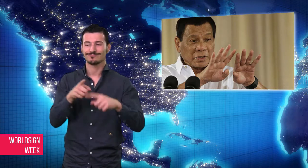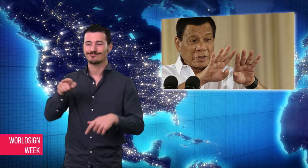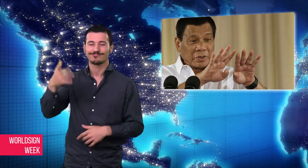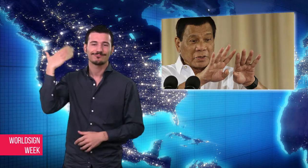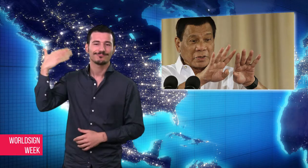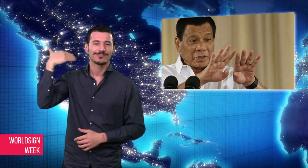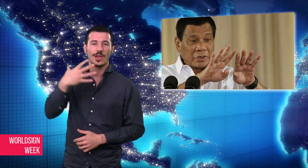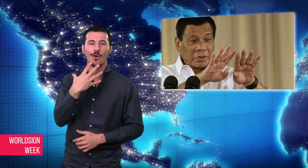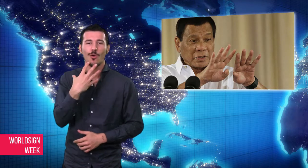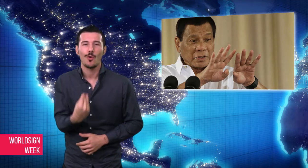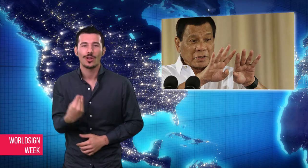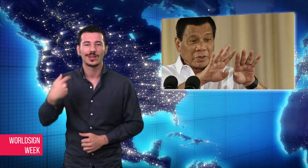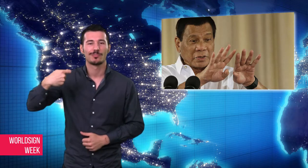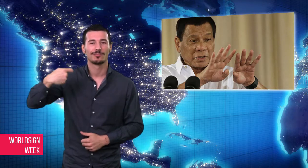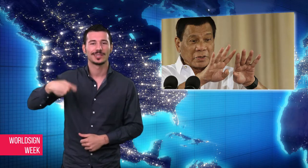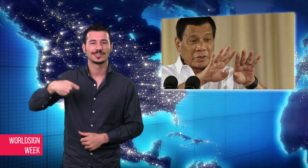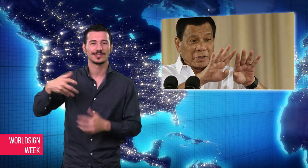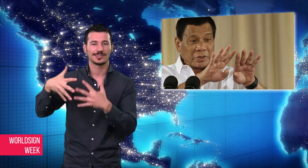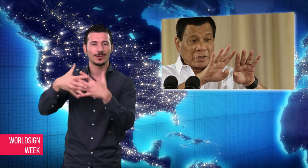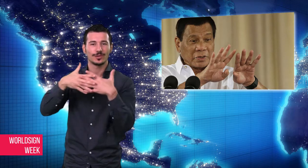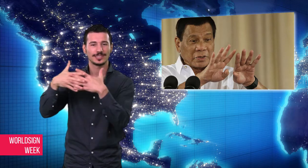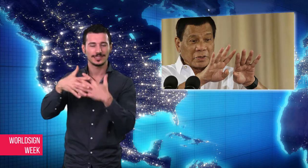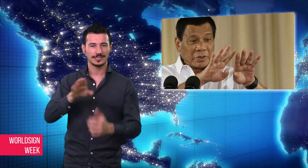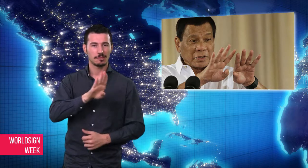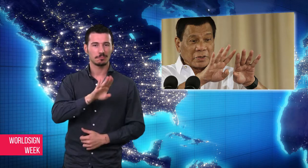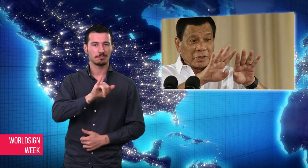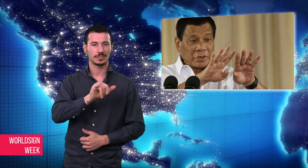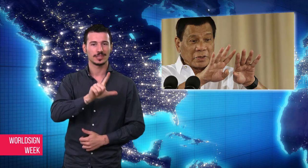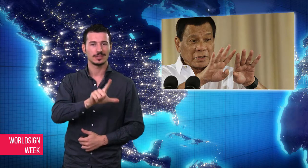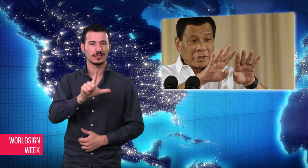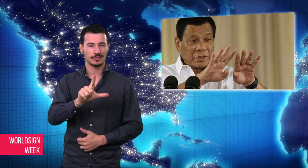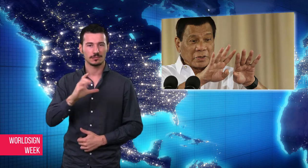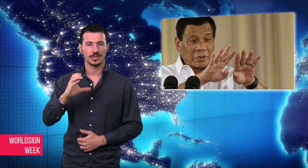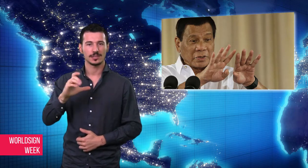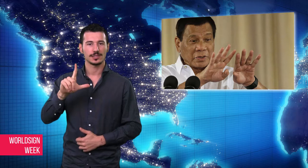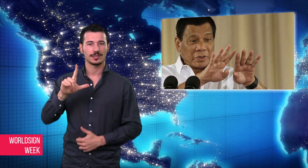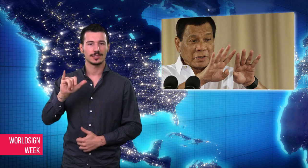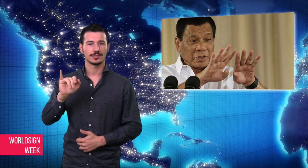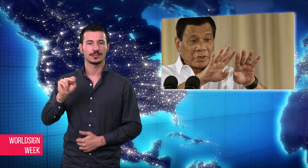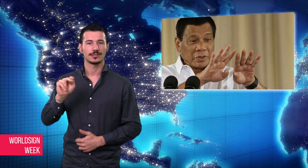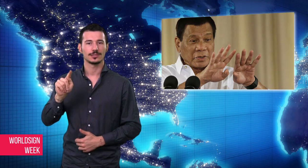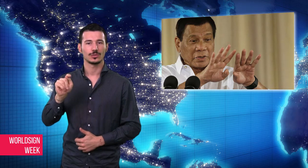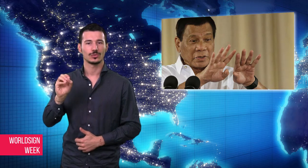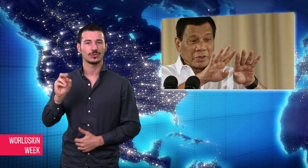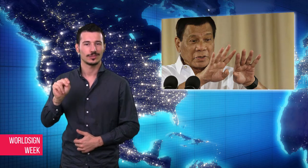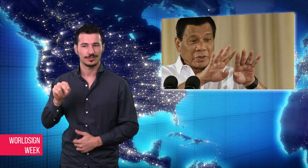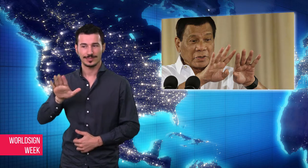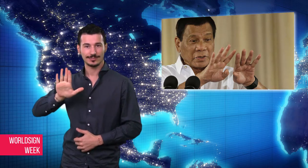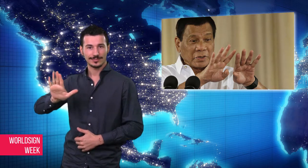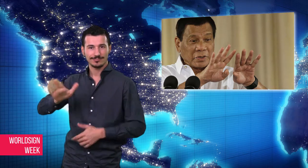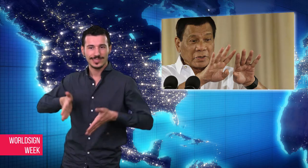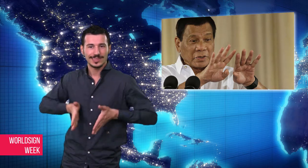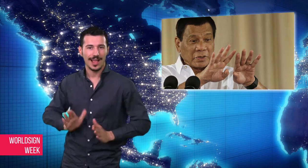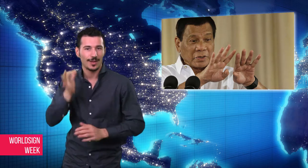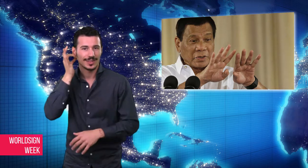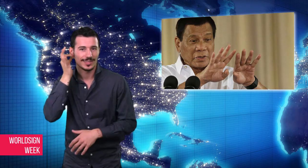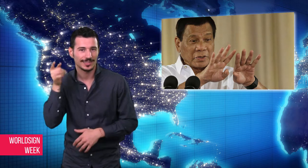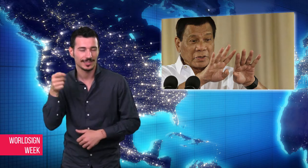President Bill Clinton’s daughter Chelsea criticized Duterte on social